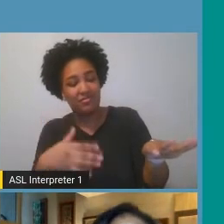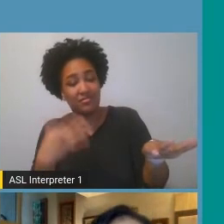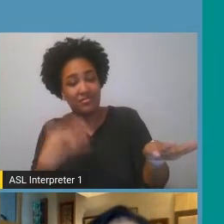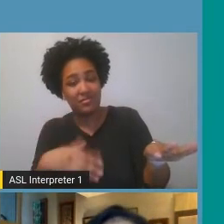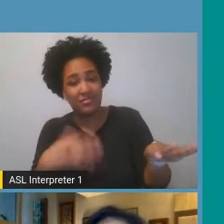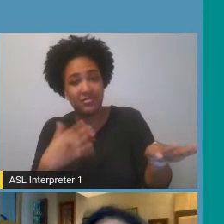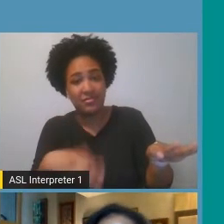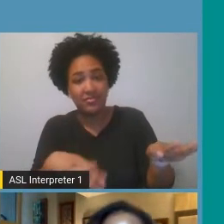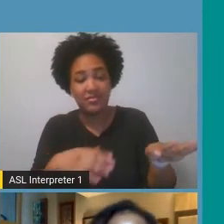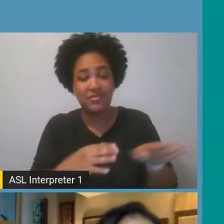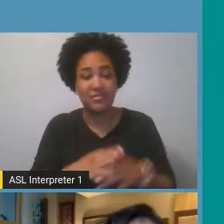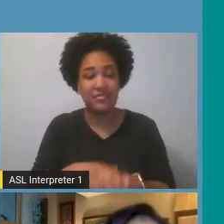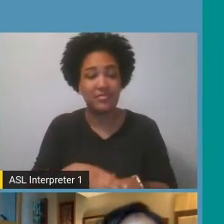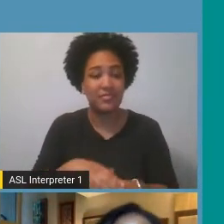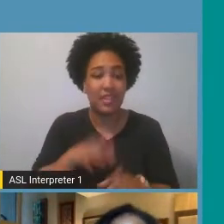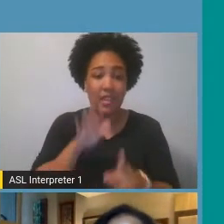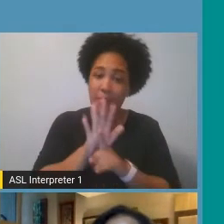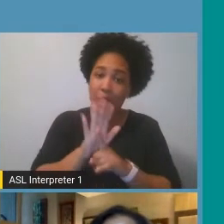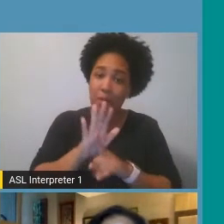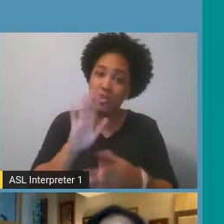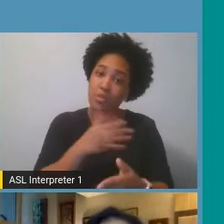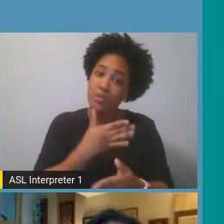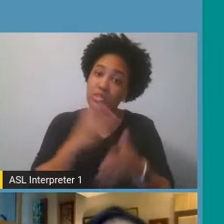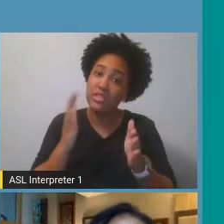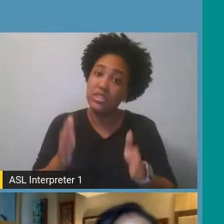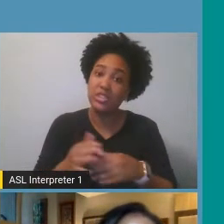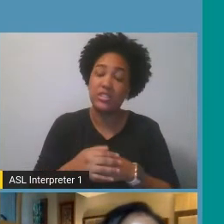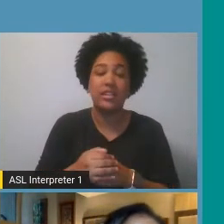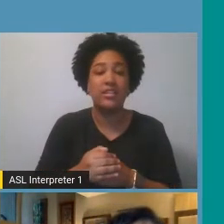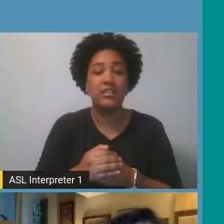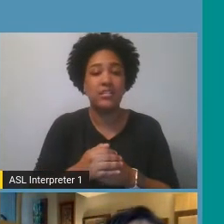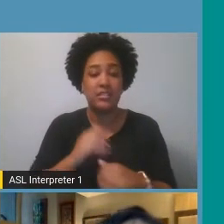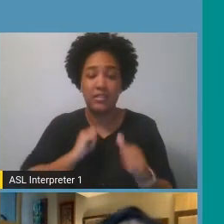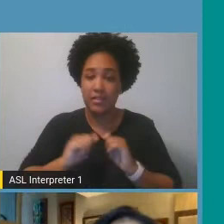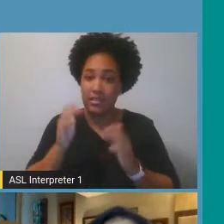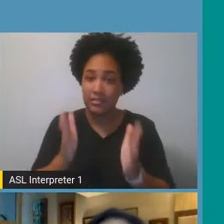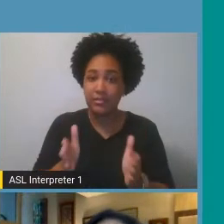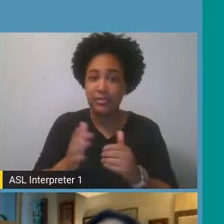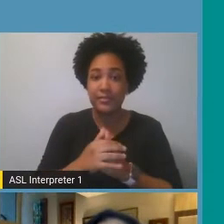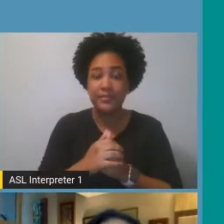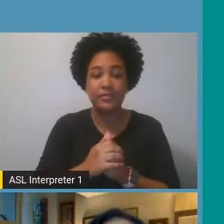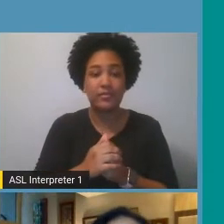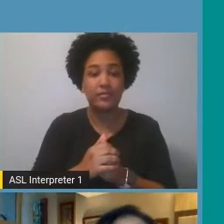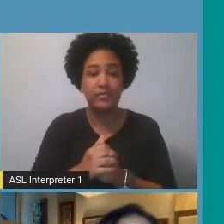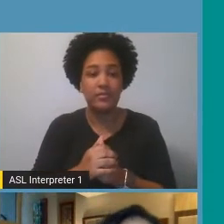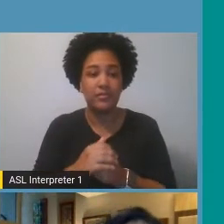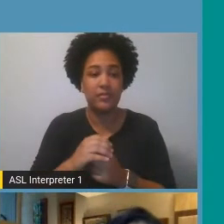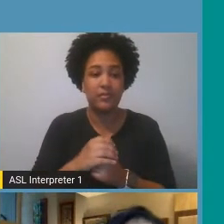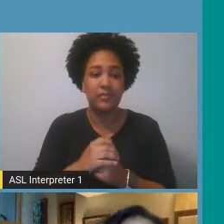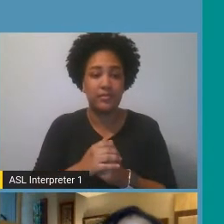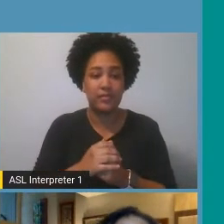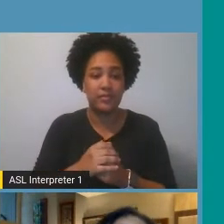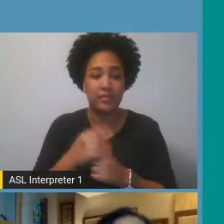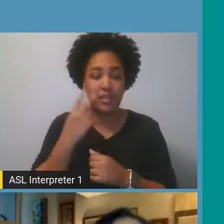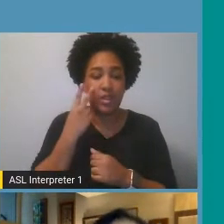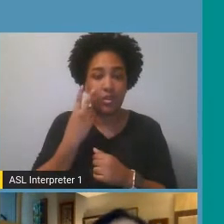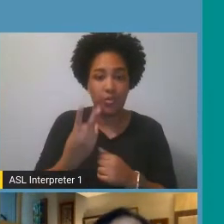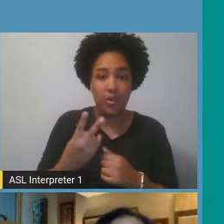popular musicians, entertainers, Hollywood celebrities, as well as editorials, and an